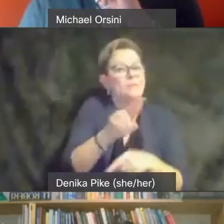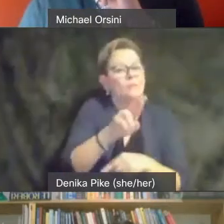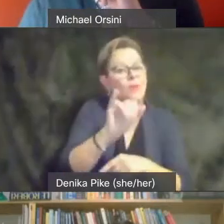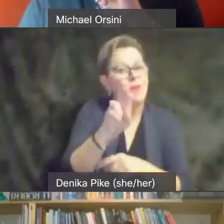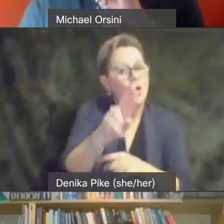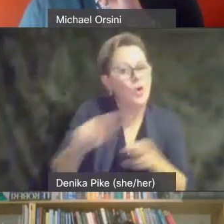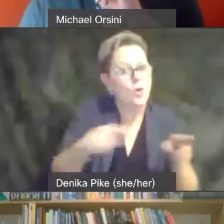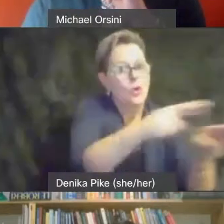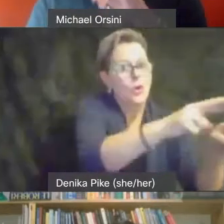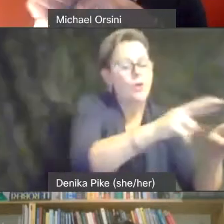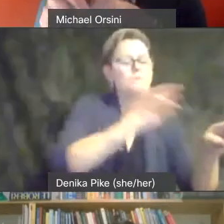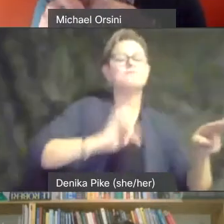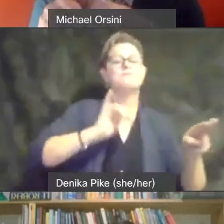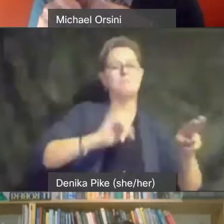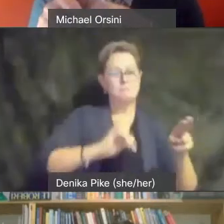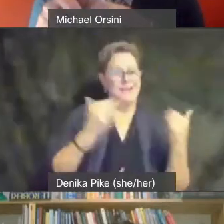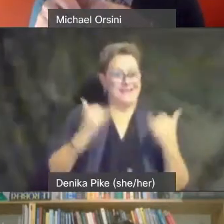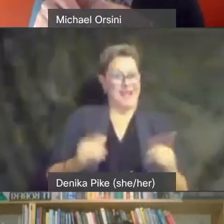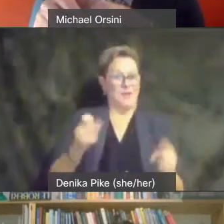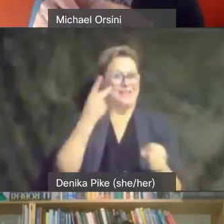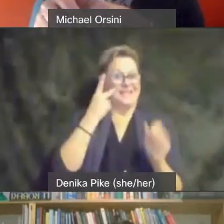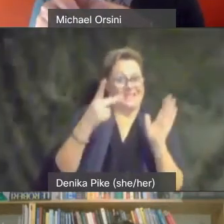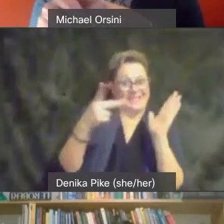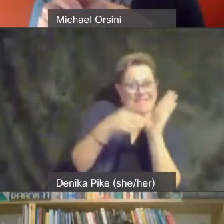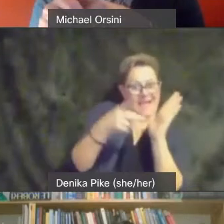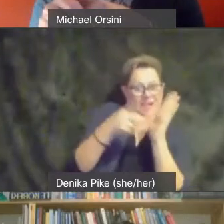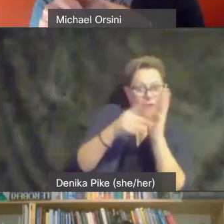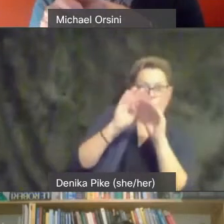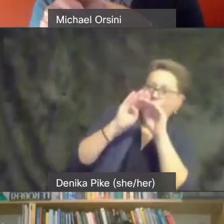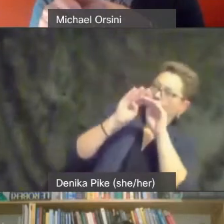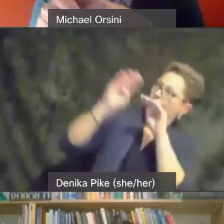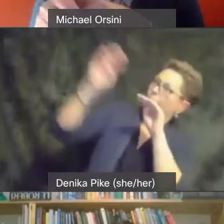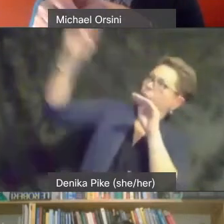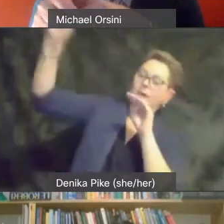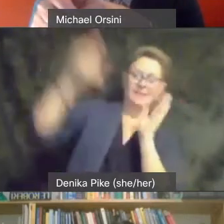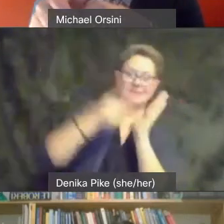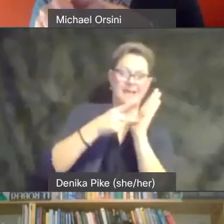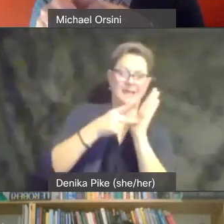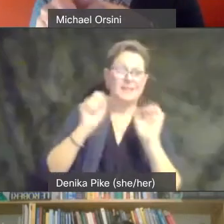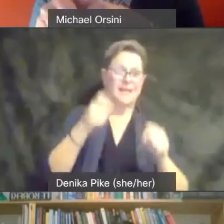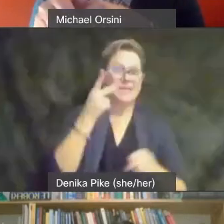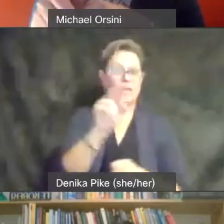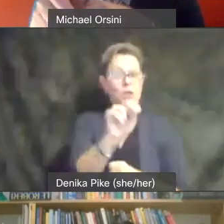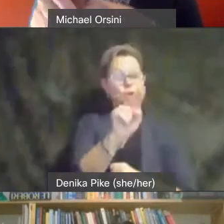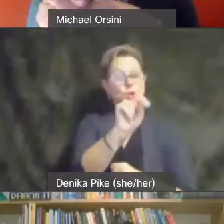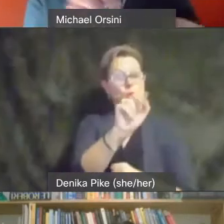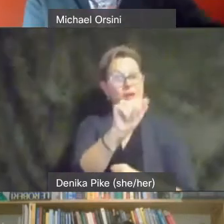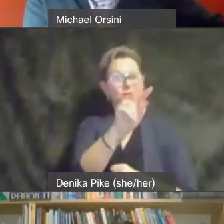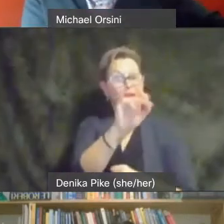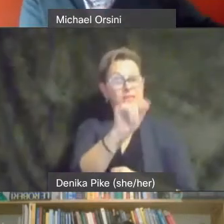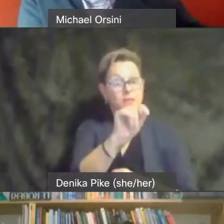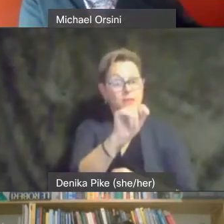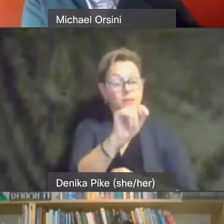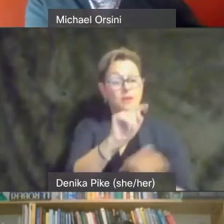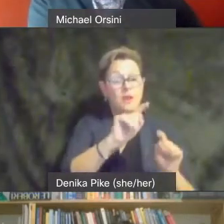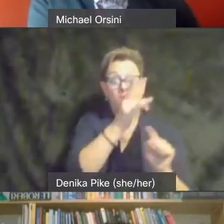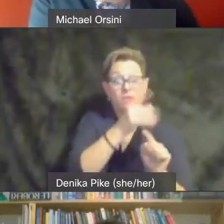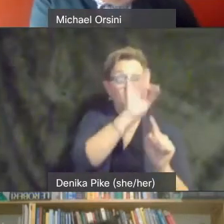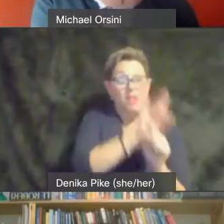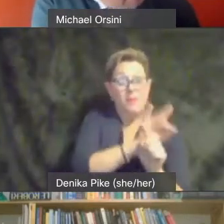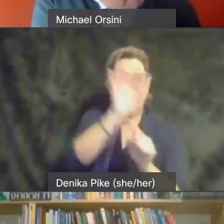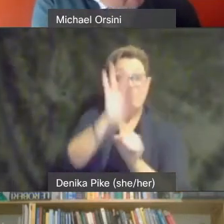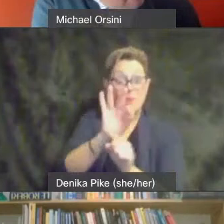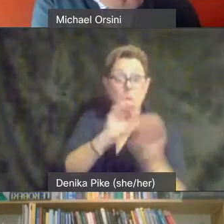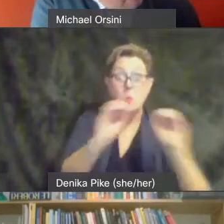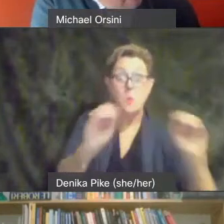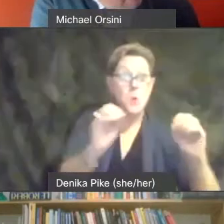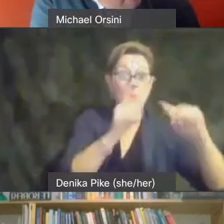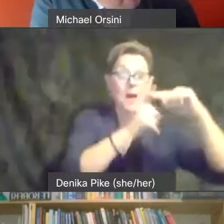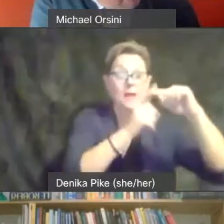We're actually seeing that play up now in the 2nd wave and how dangerous that can become. I mean, none of it managed to have no cases for the 1st, sort of 8 to 9 months and now are having a rapid expansion of cases.